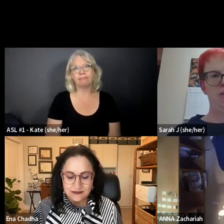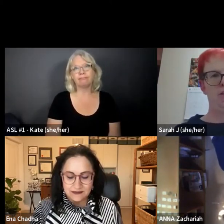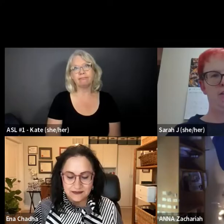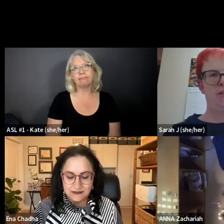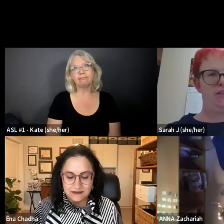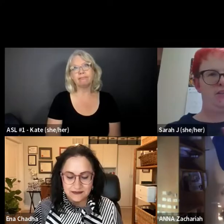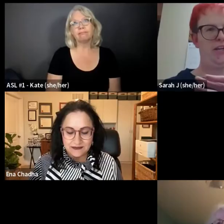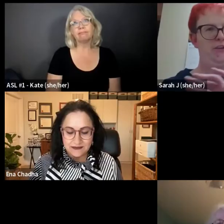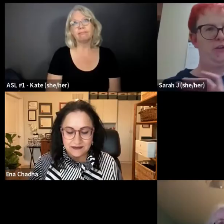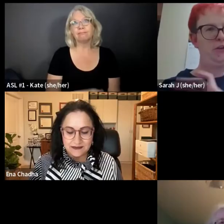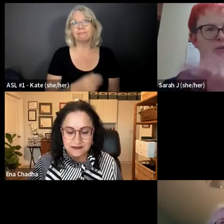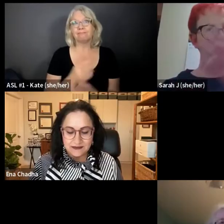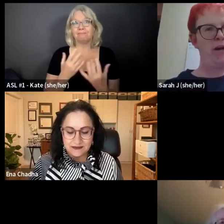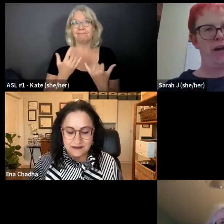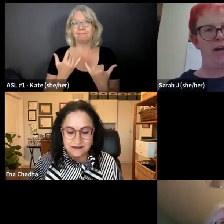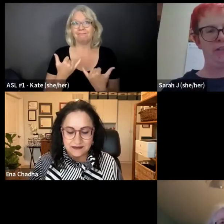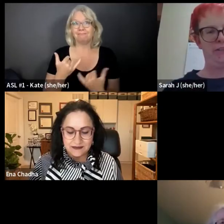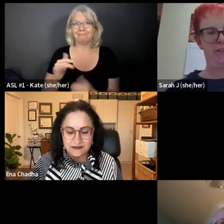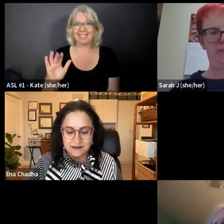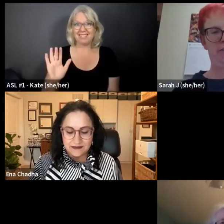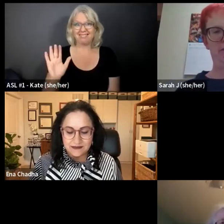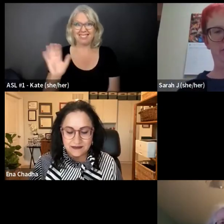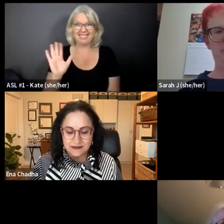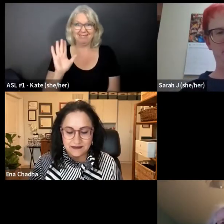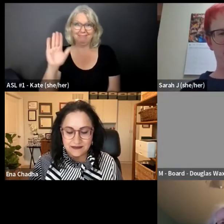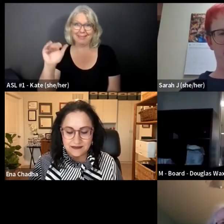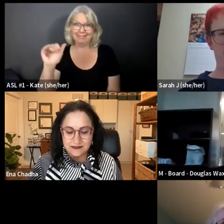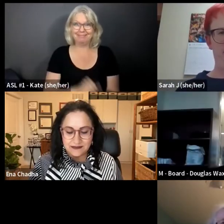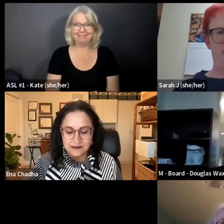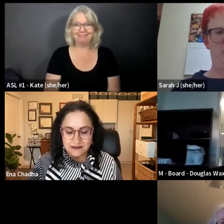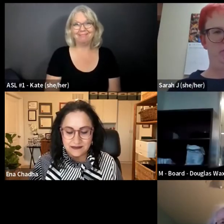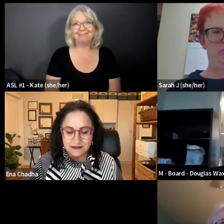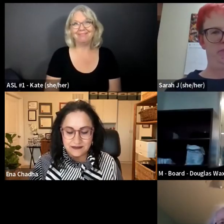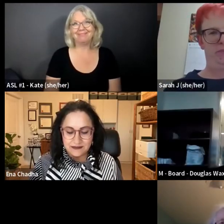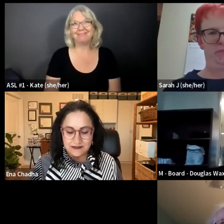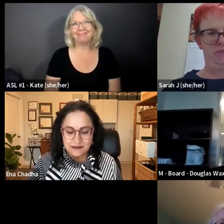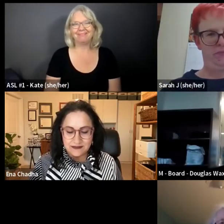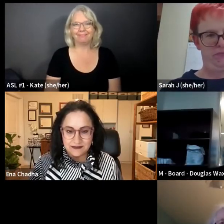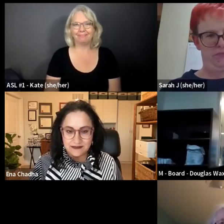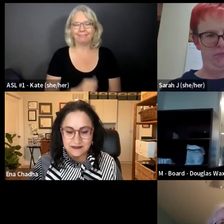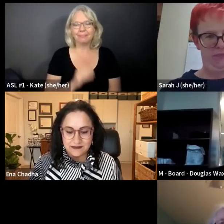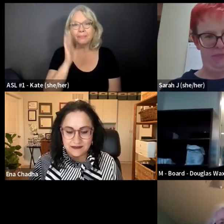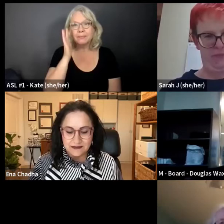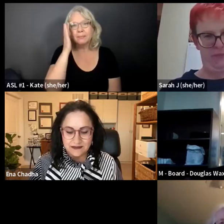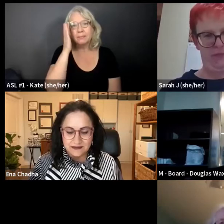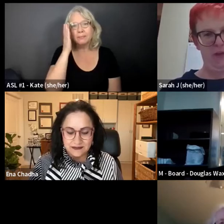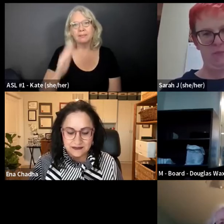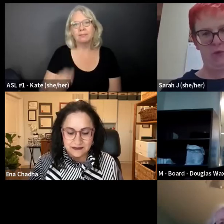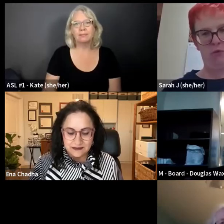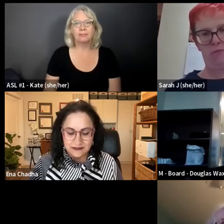FOR THAT I SAY GOOD-BYE. Robert Lattanzio : THANK YOU, SARAH.